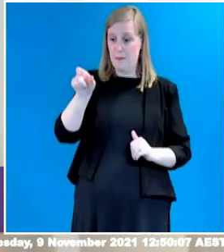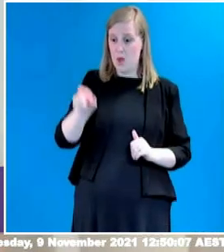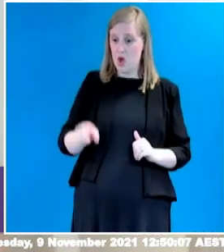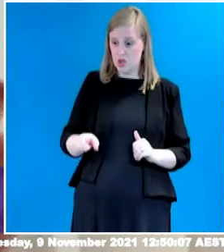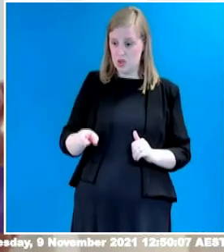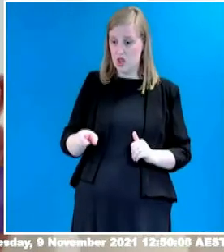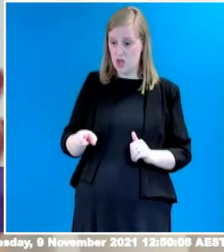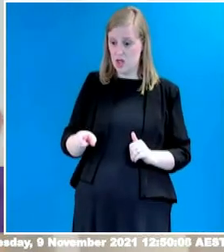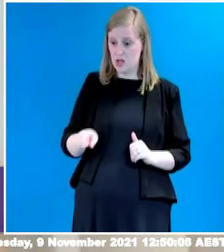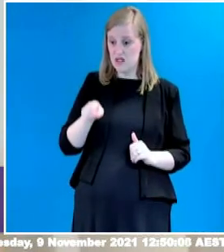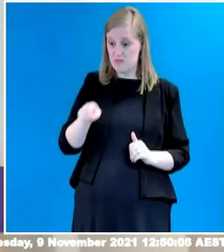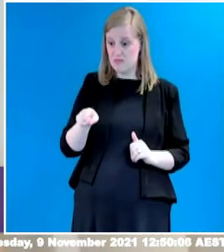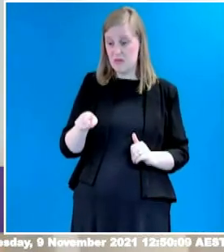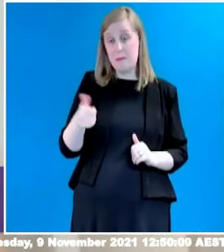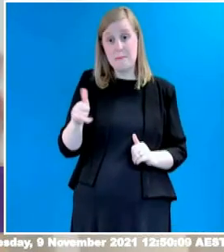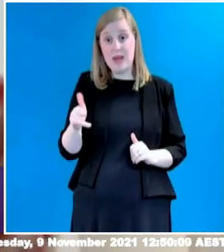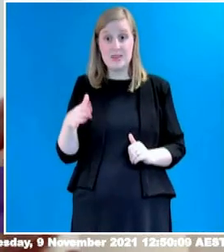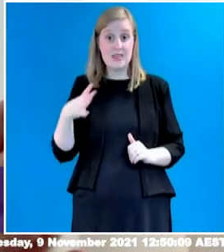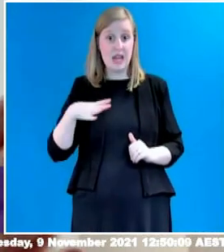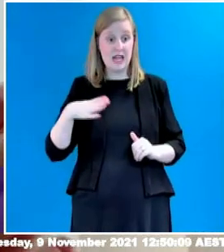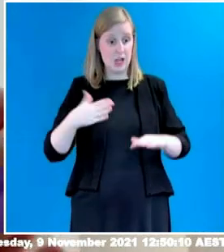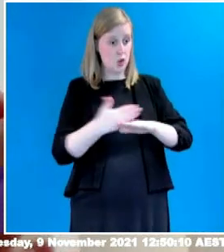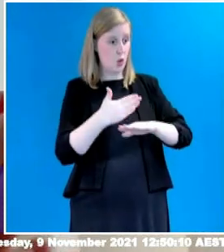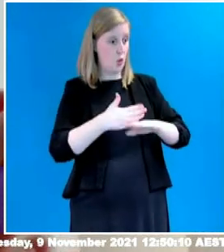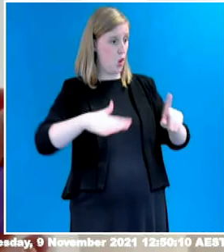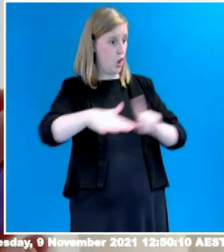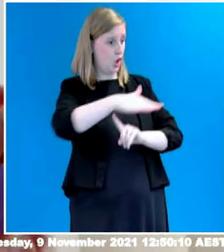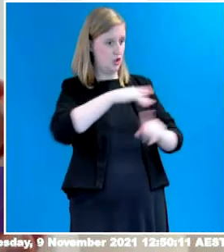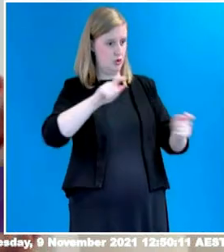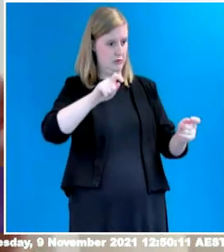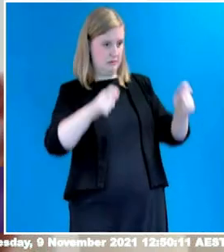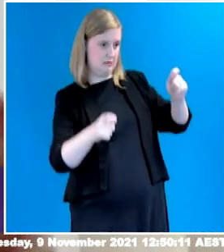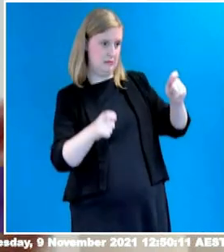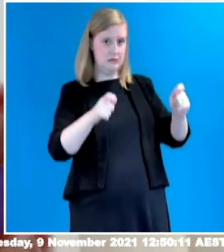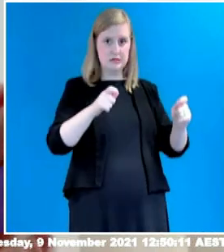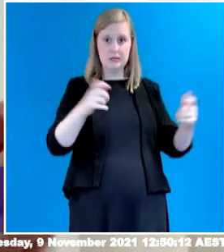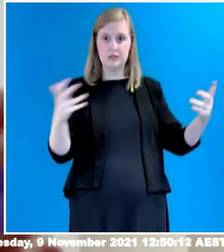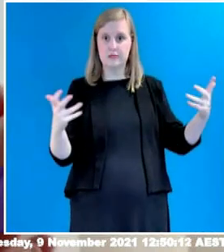workplace adjustment or who operates differently is actually going to be as